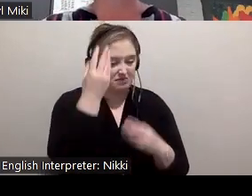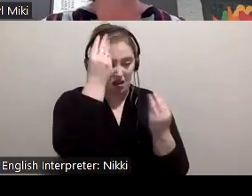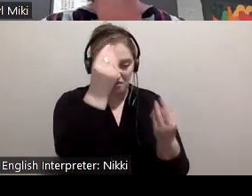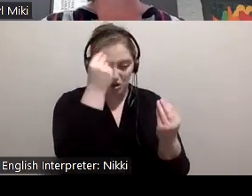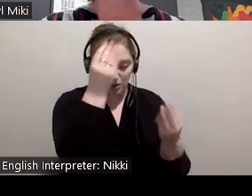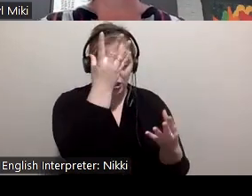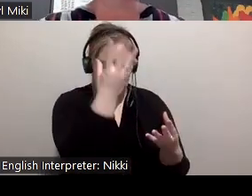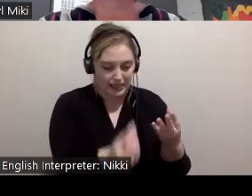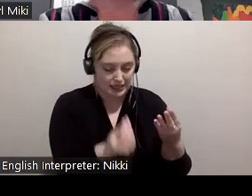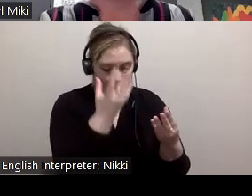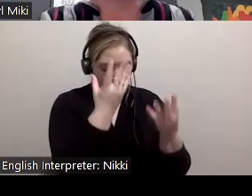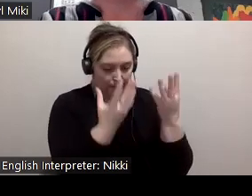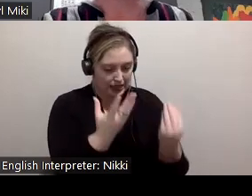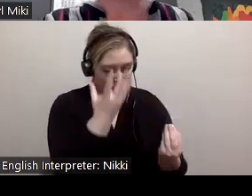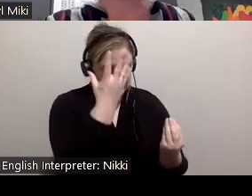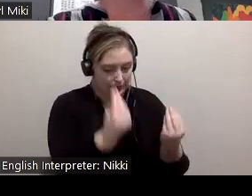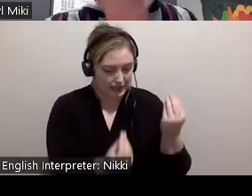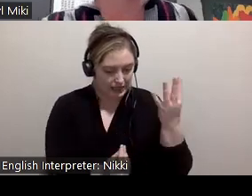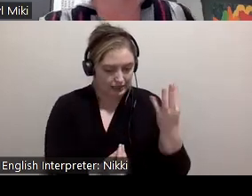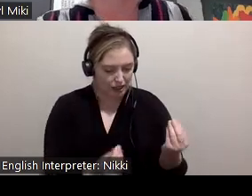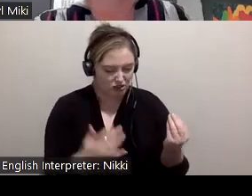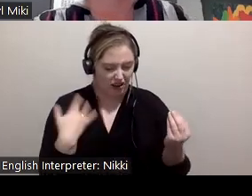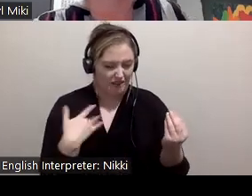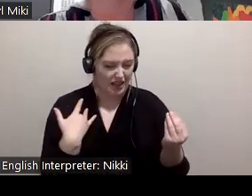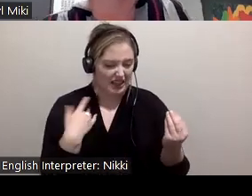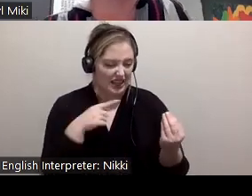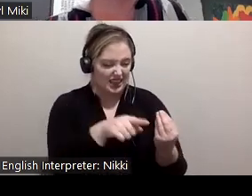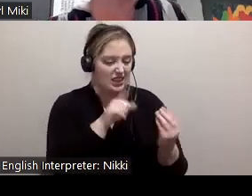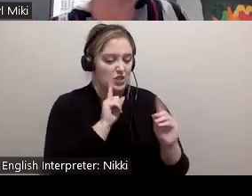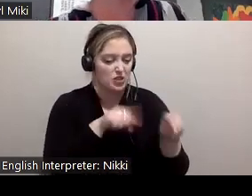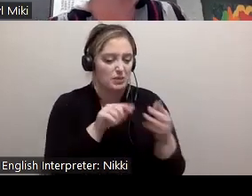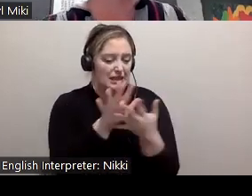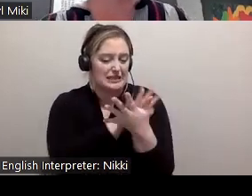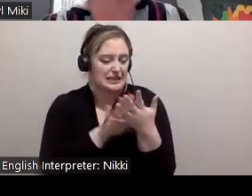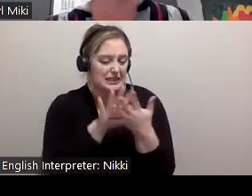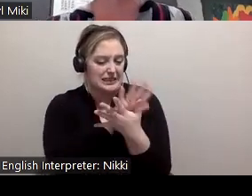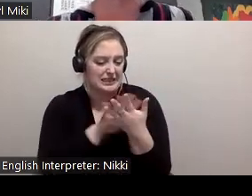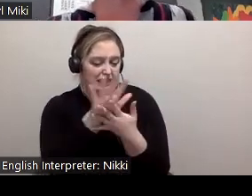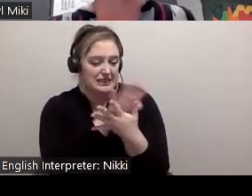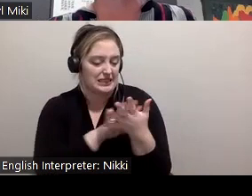something that perhaps might not be clear you know from an assessor's point of view. We can give you that feedback